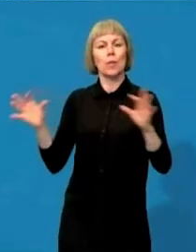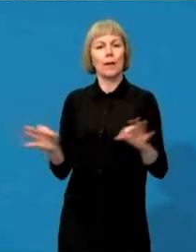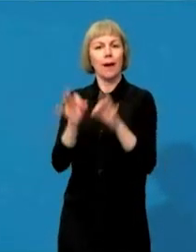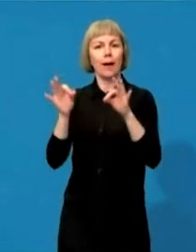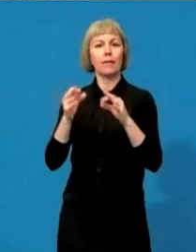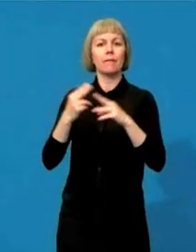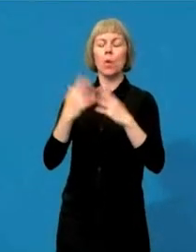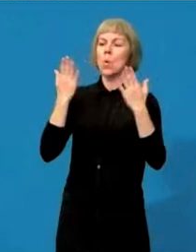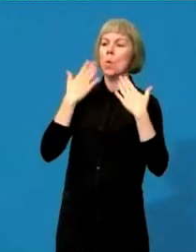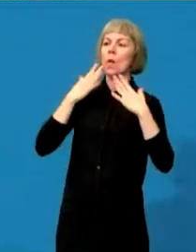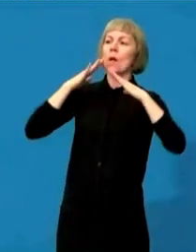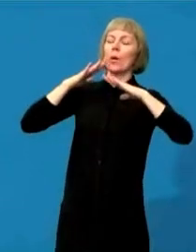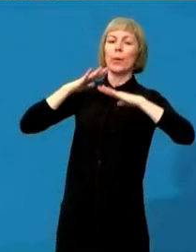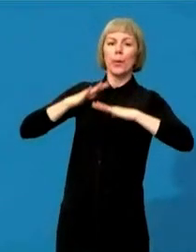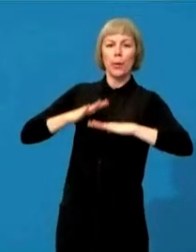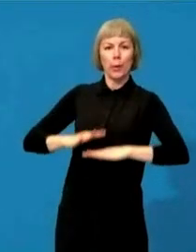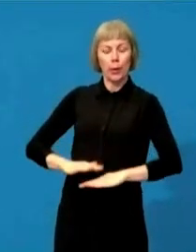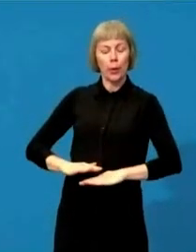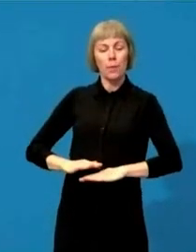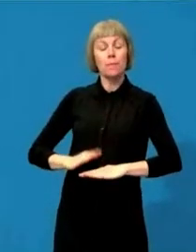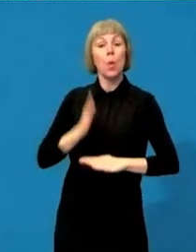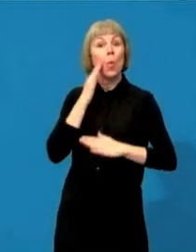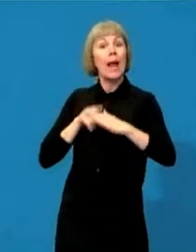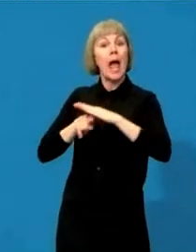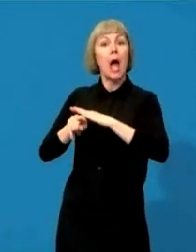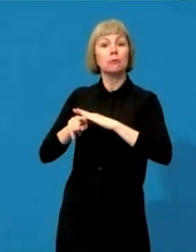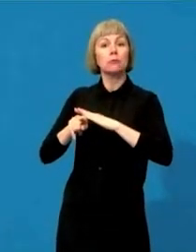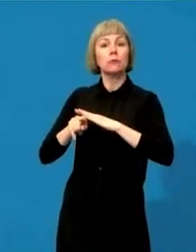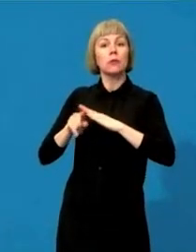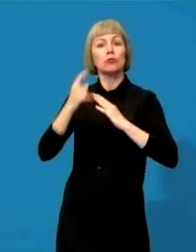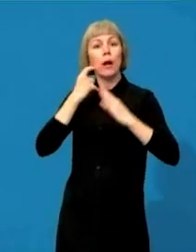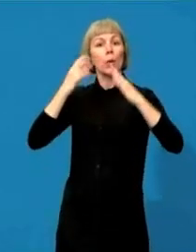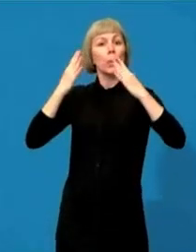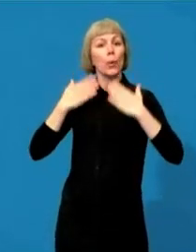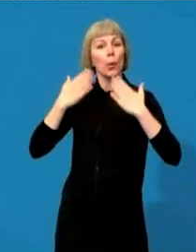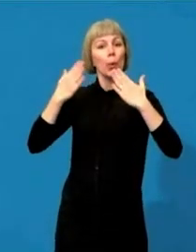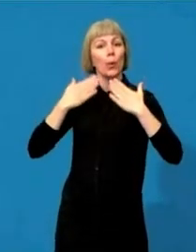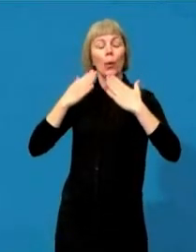friend with the local Indigenous gardener there who taught him to ride a ride-on mower.